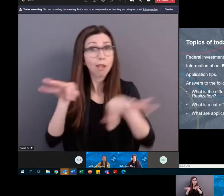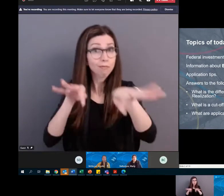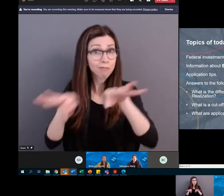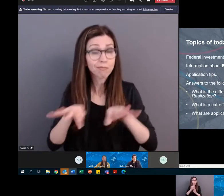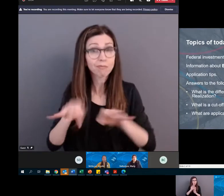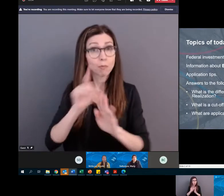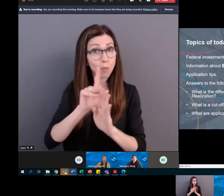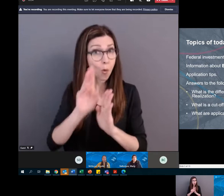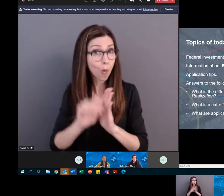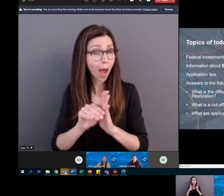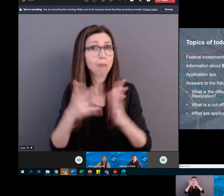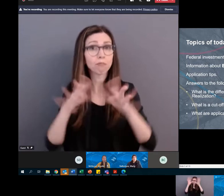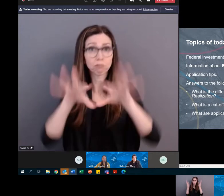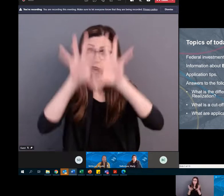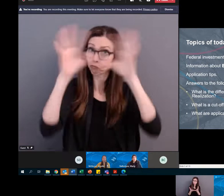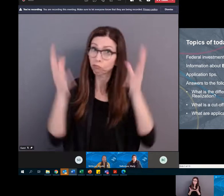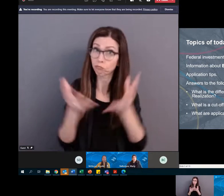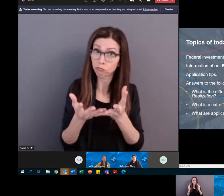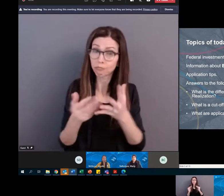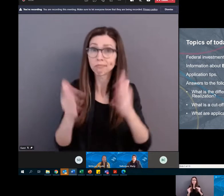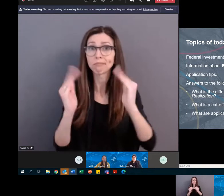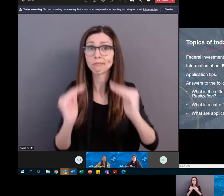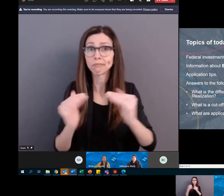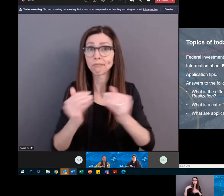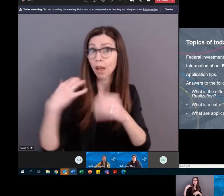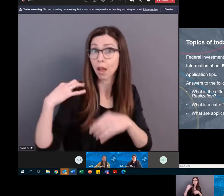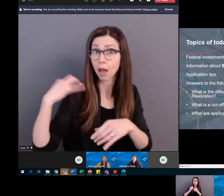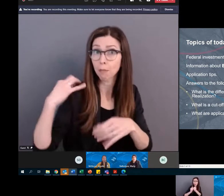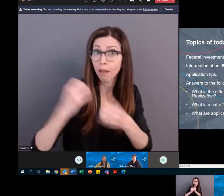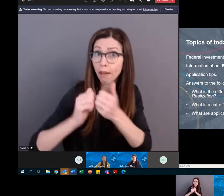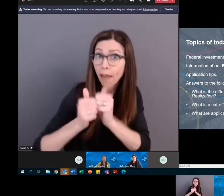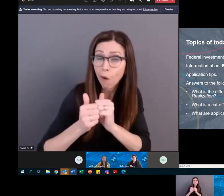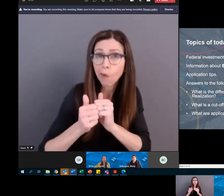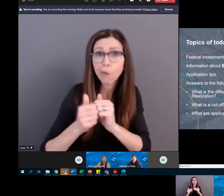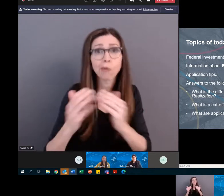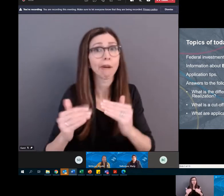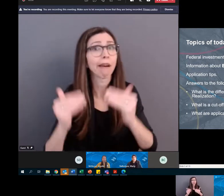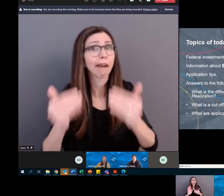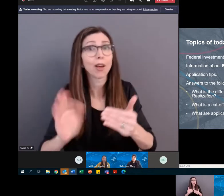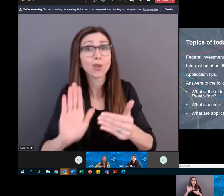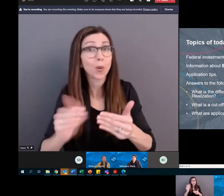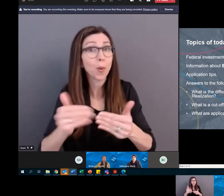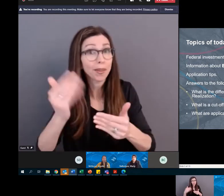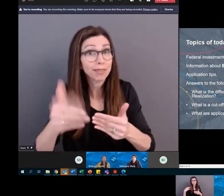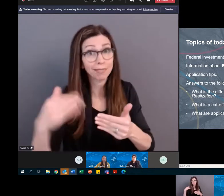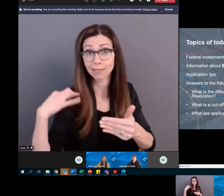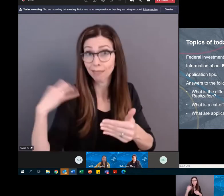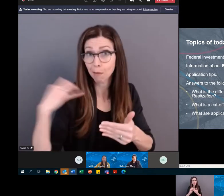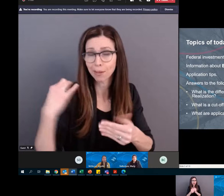and how to apply it in order to strengthen your next applications for upcoming cut-off dates of both the Research and